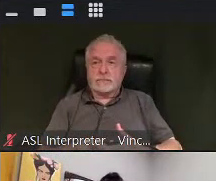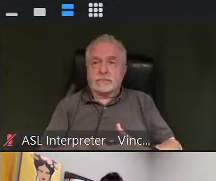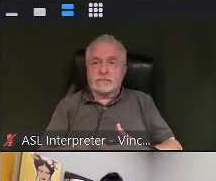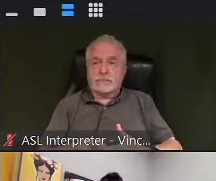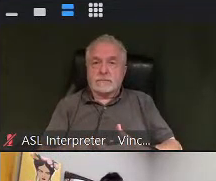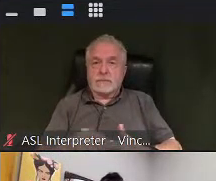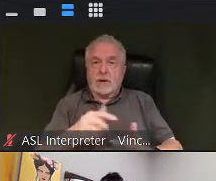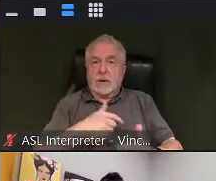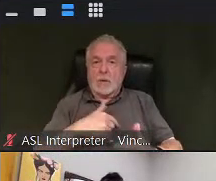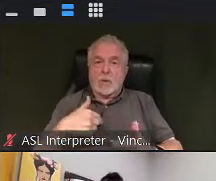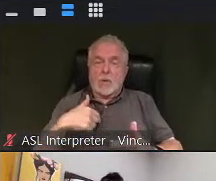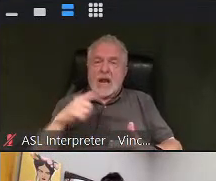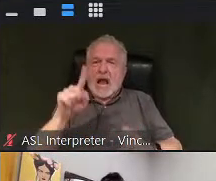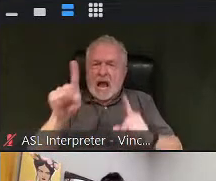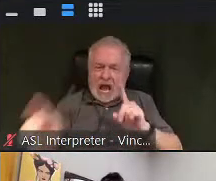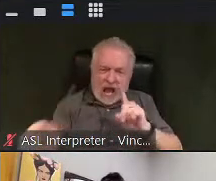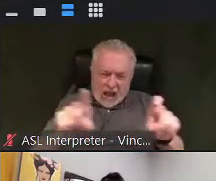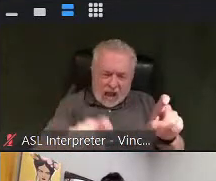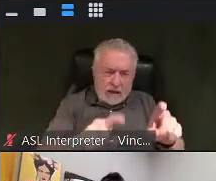We ask that everybody who is from